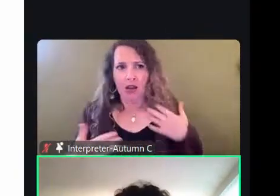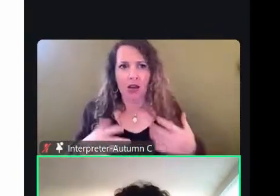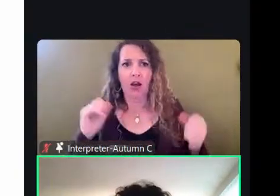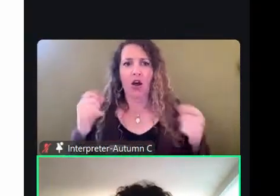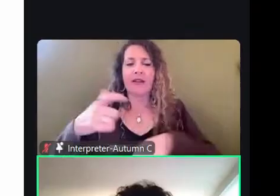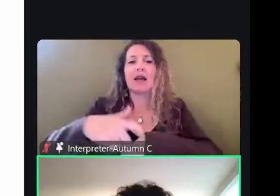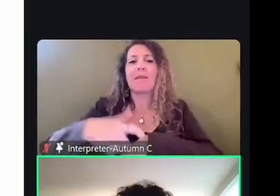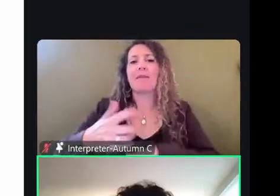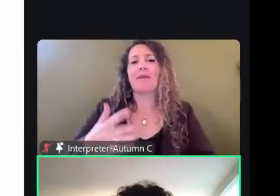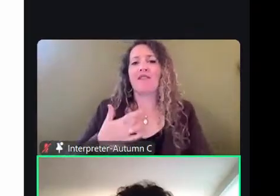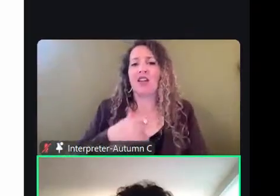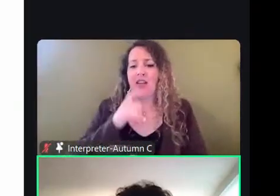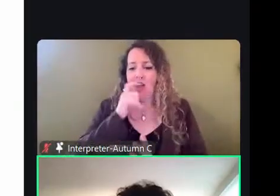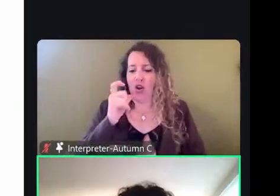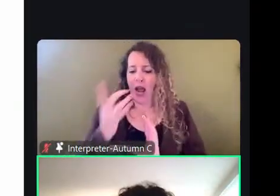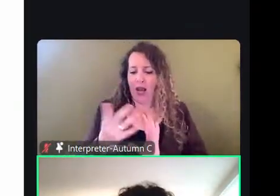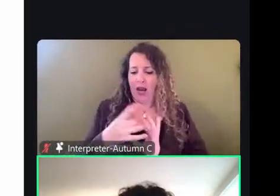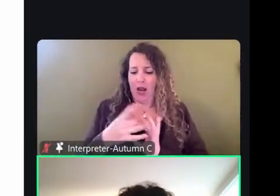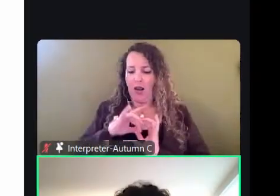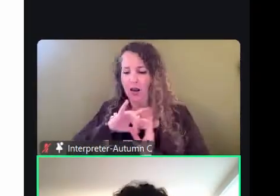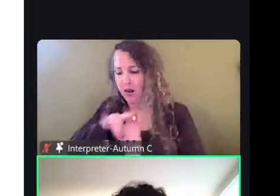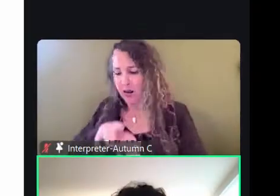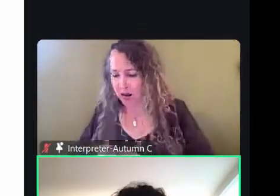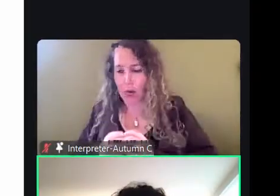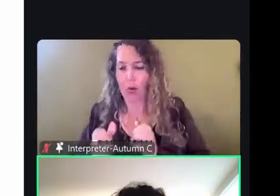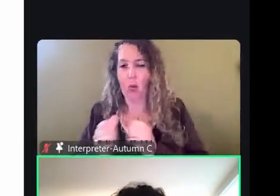dissociated from your body like diabetes will exacerbate that.